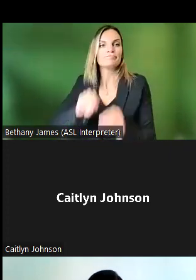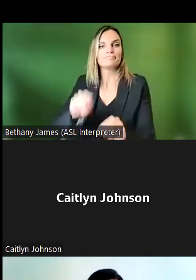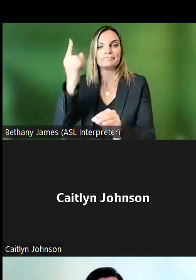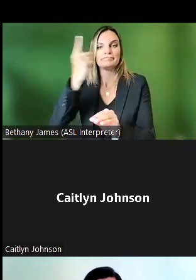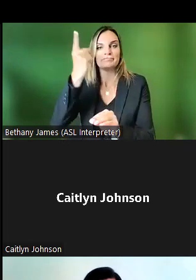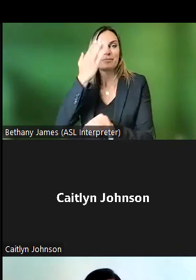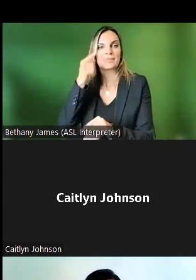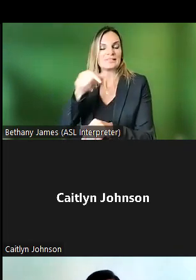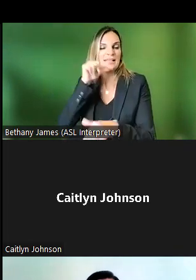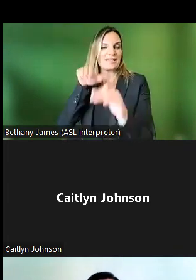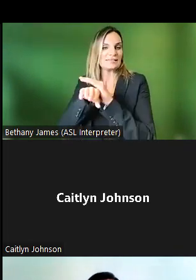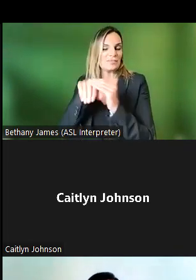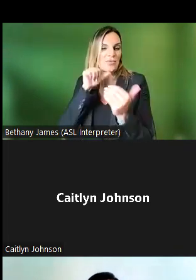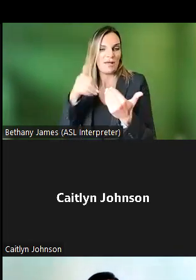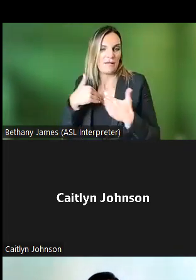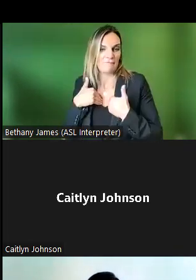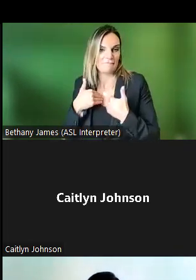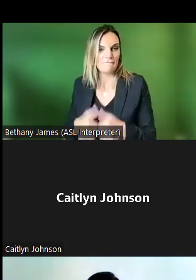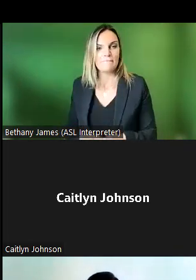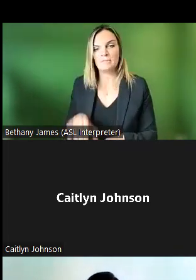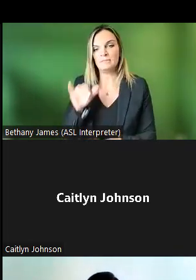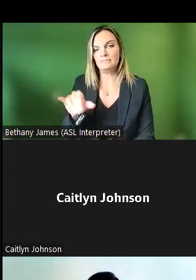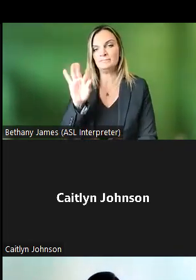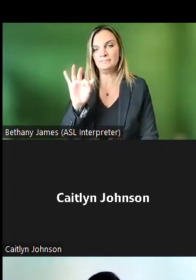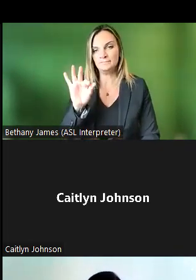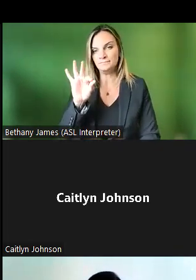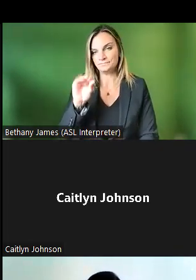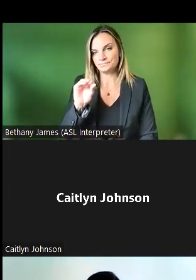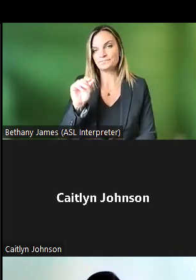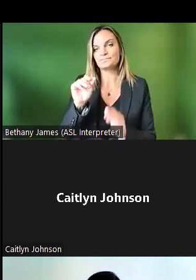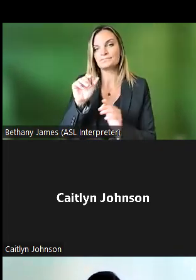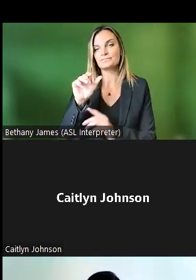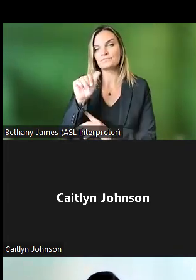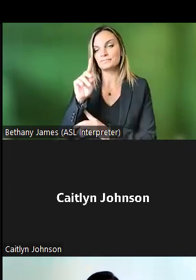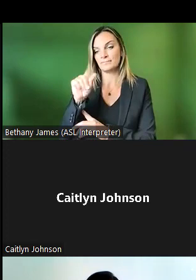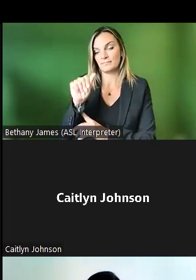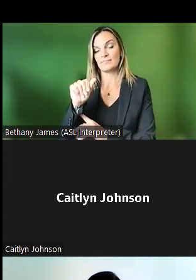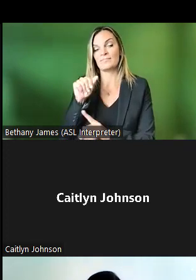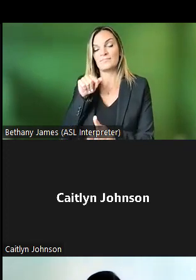So I just wanted to mention that 1990 the ADA was enacted, but there were some changes